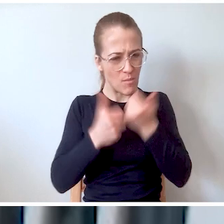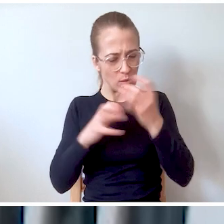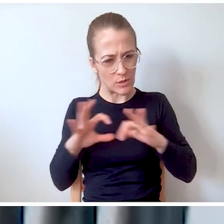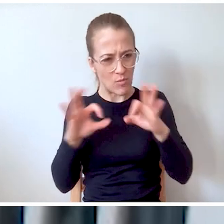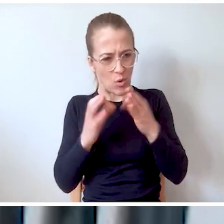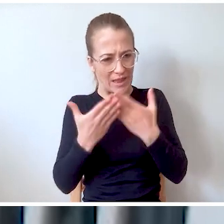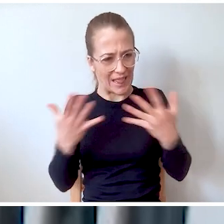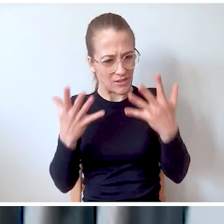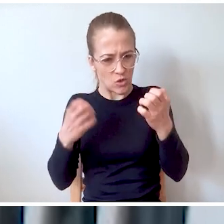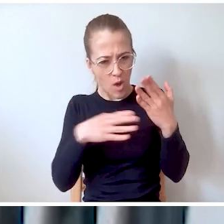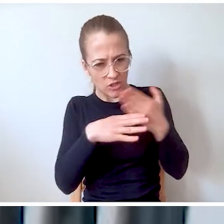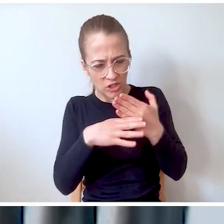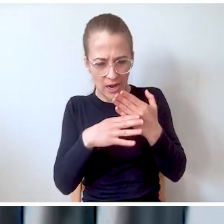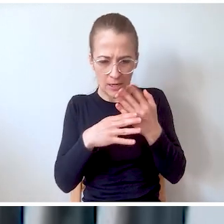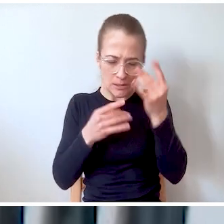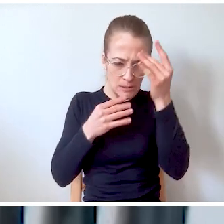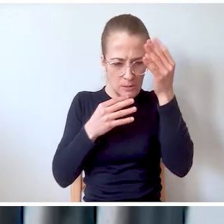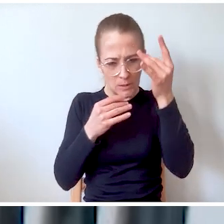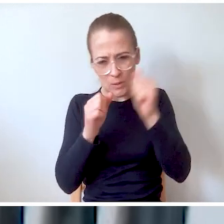that you want to share with the world?"